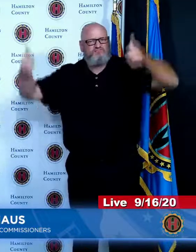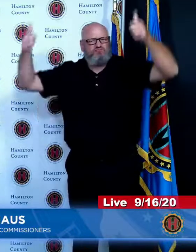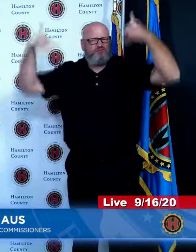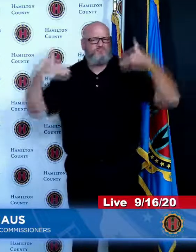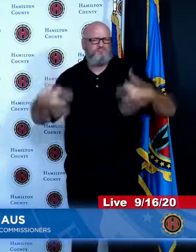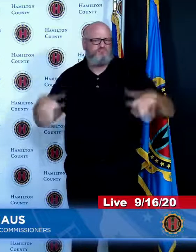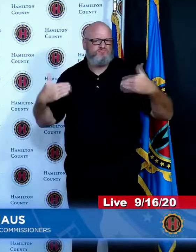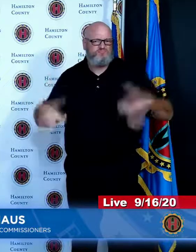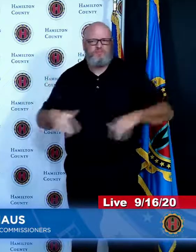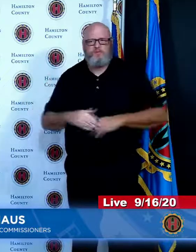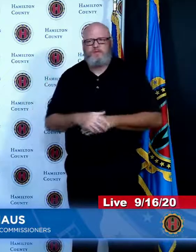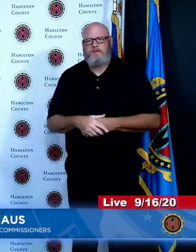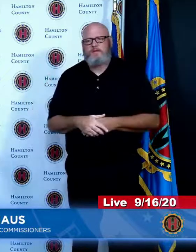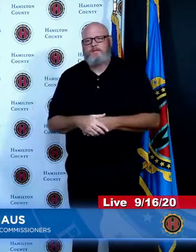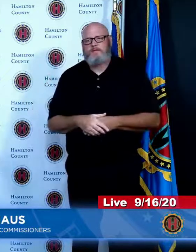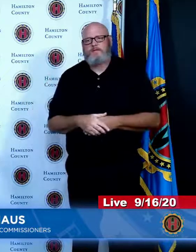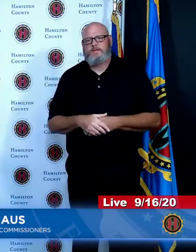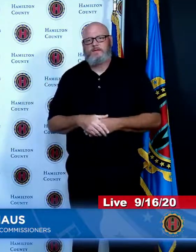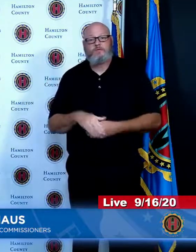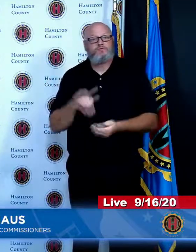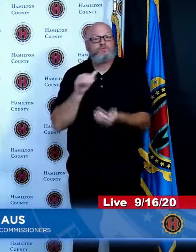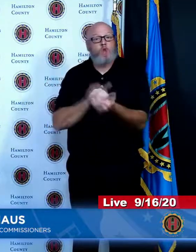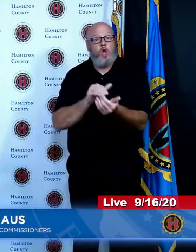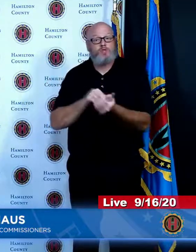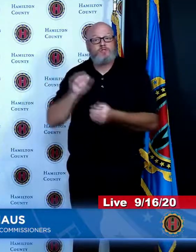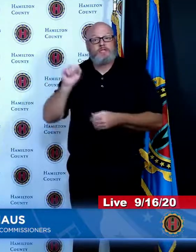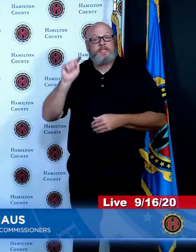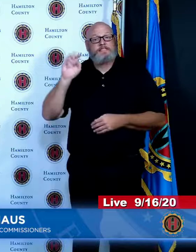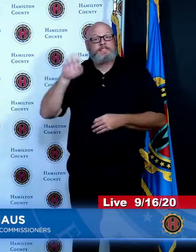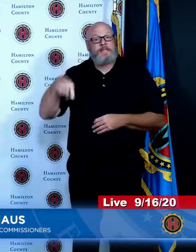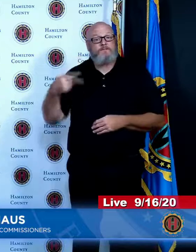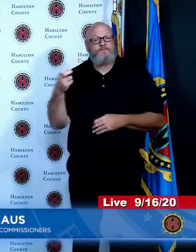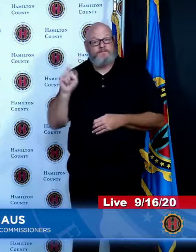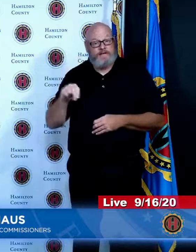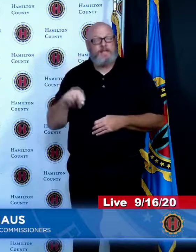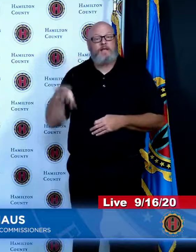with us so I liken Dr Feagins to Dr Fauci